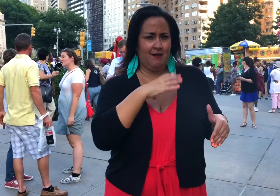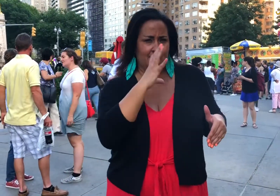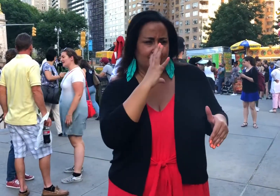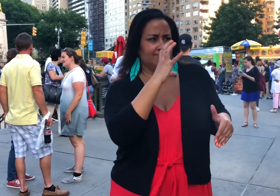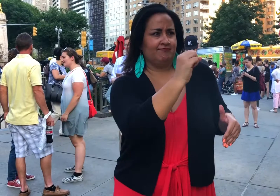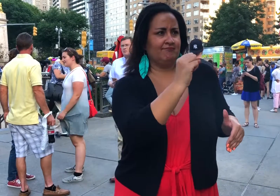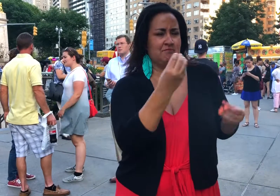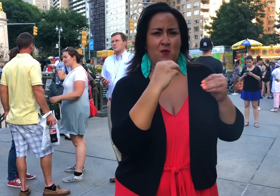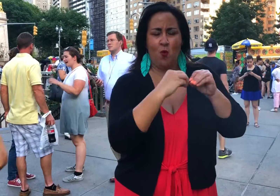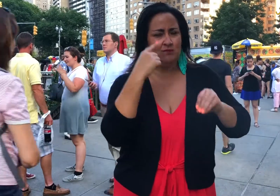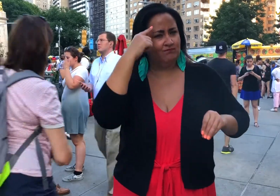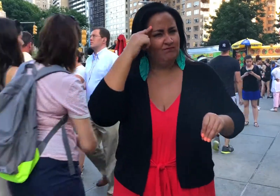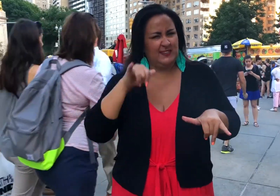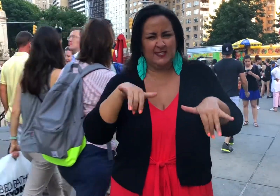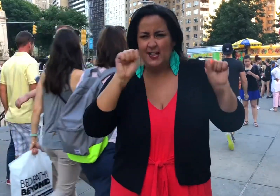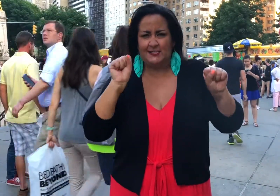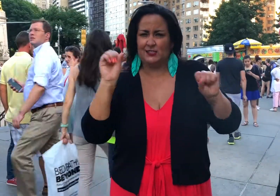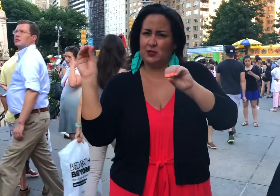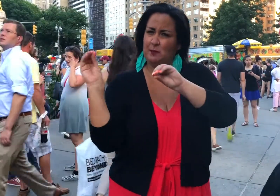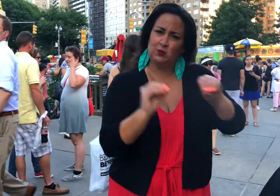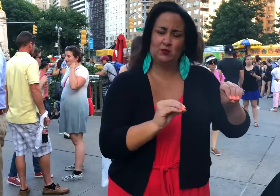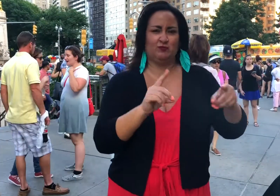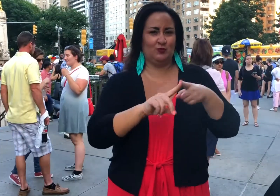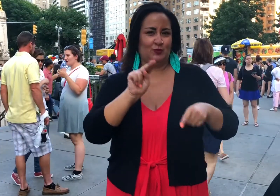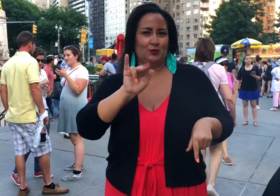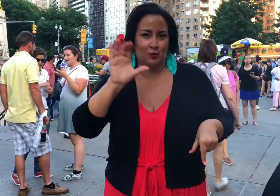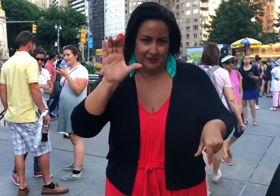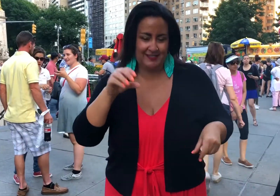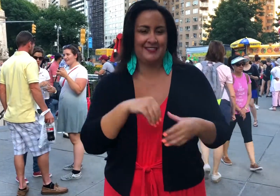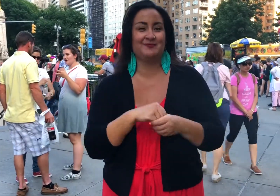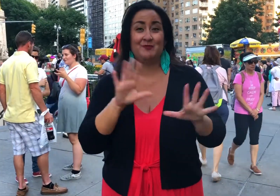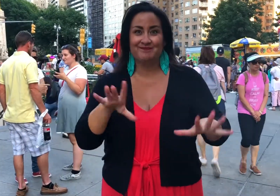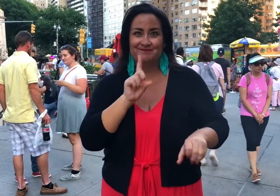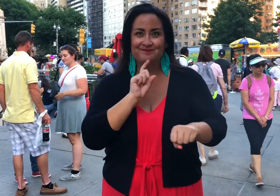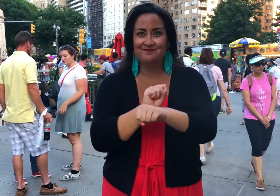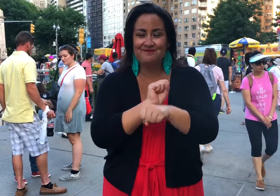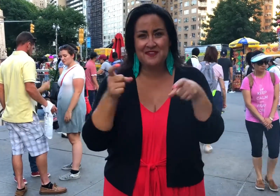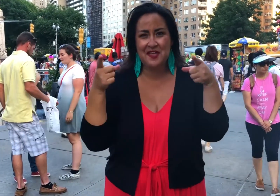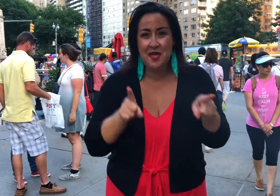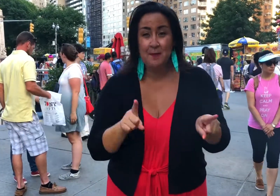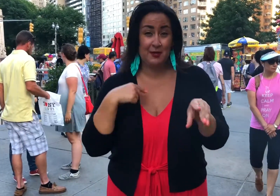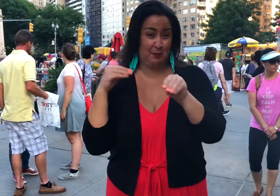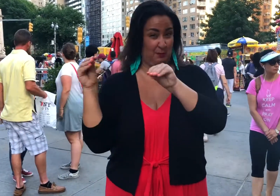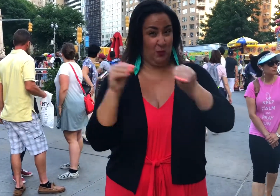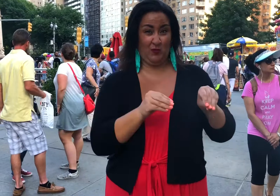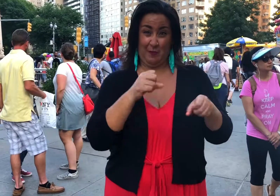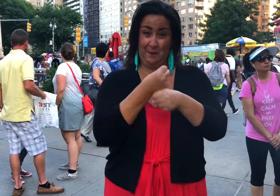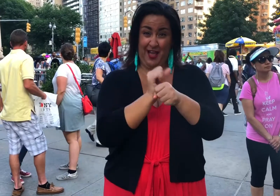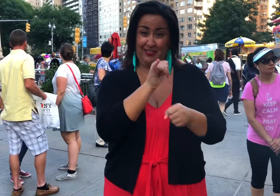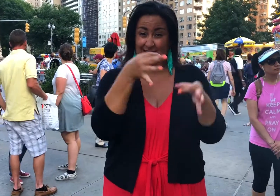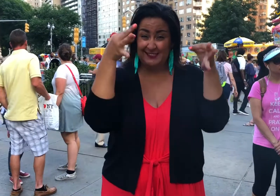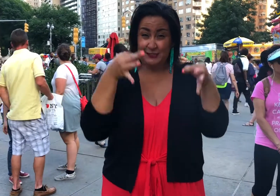reaffirmed my decision to make the move. So I thought, yes, I’m moving to New York City, and I did.